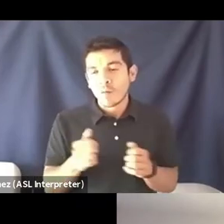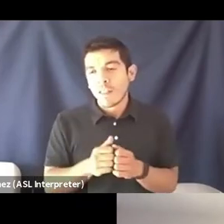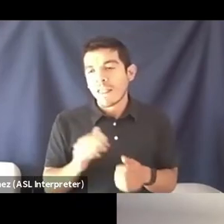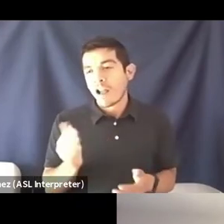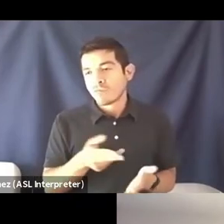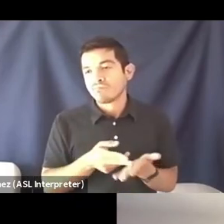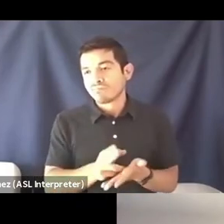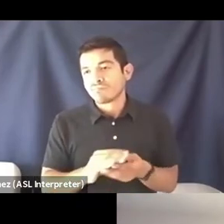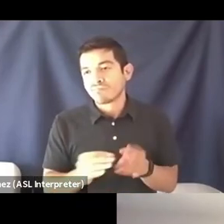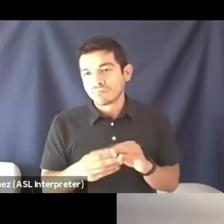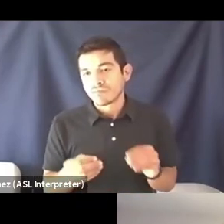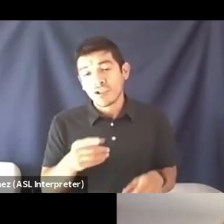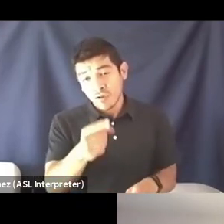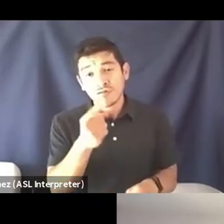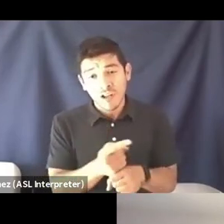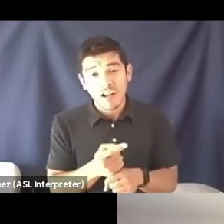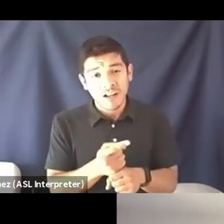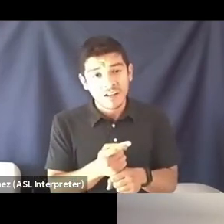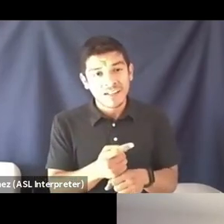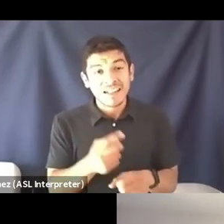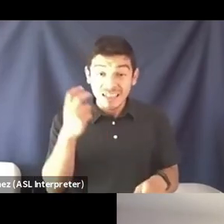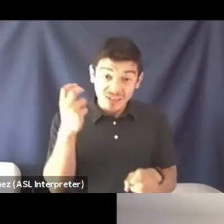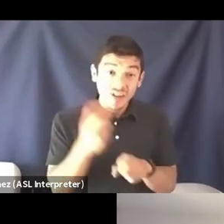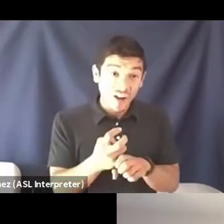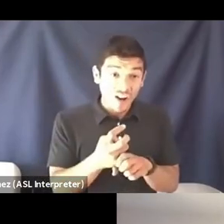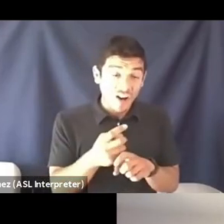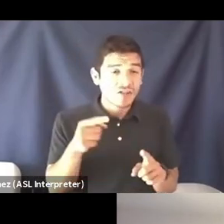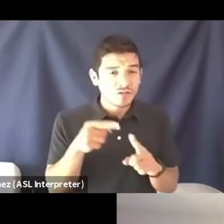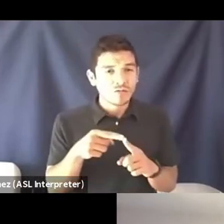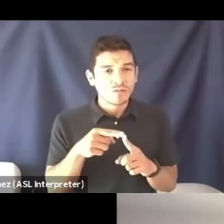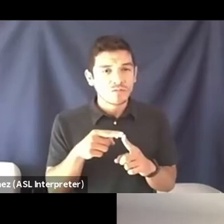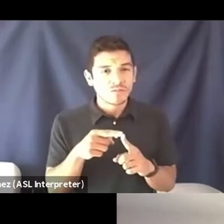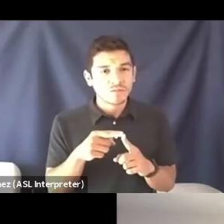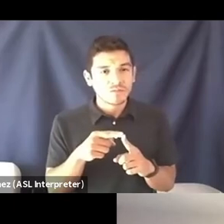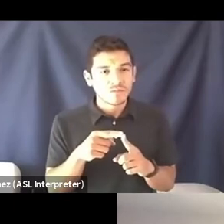You're right, It's hard for certain partners